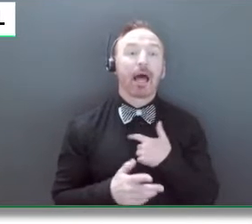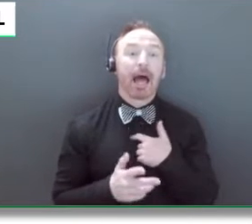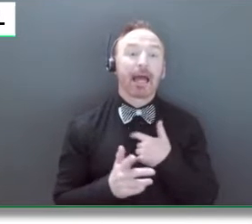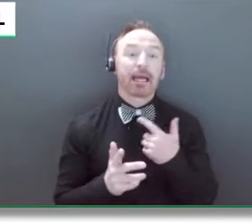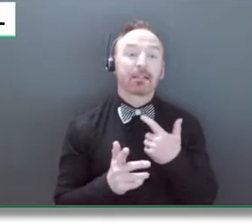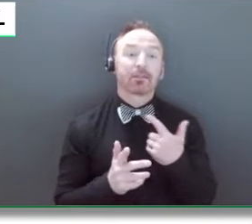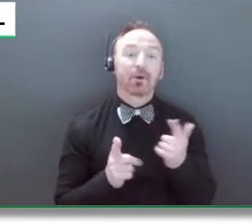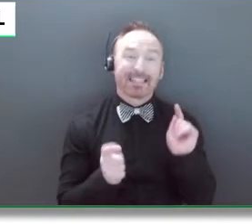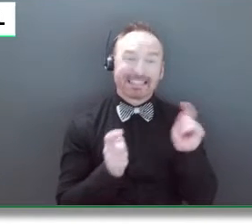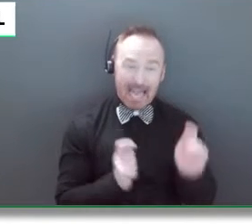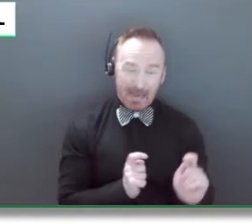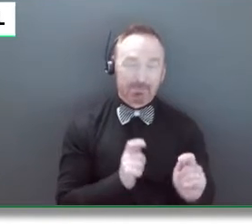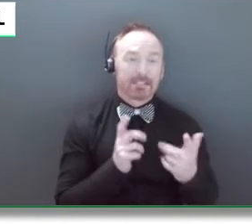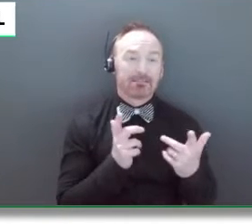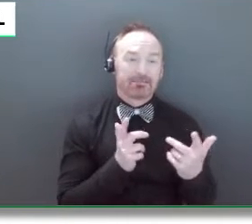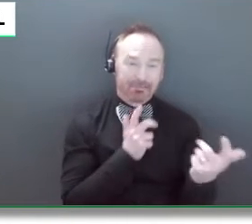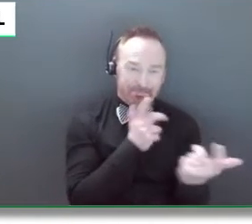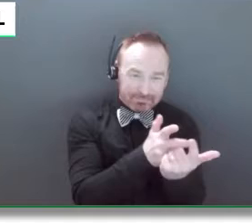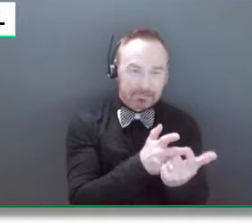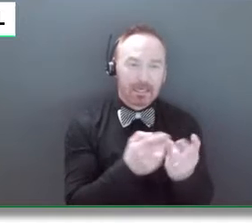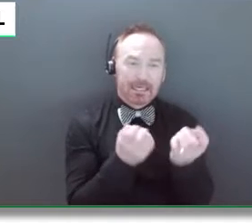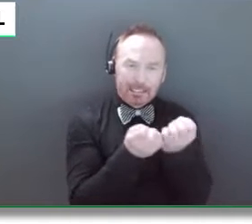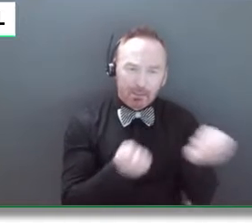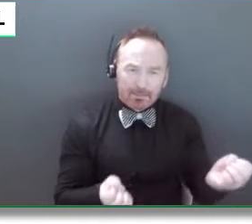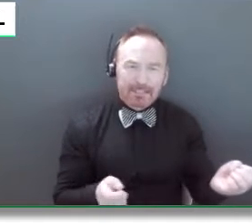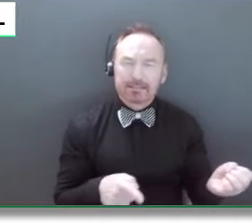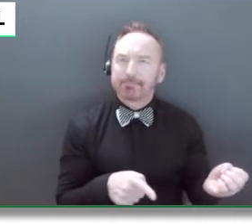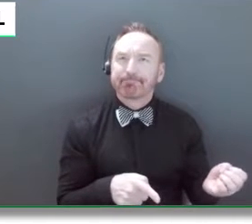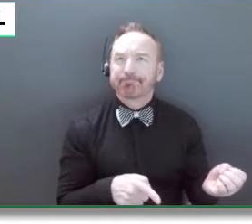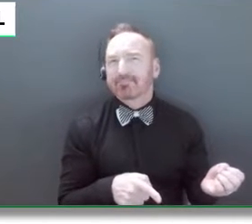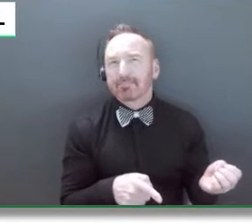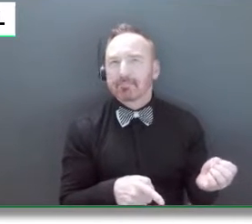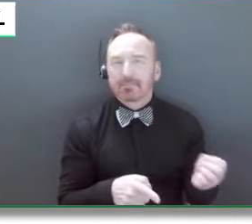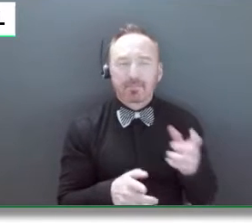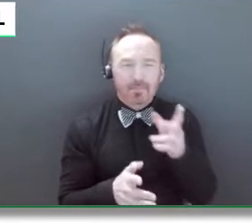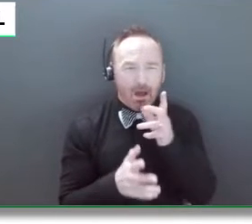some of the clients that we are able to take on and things like that